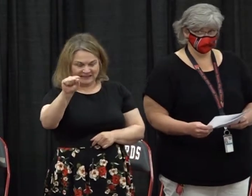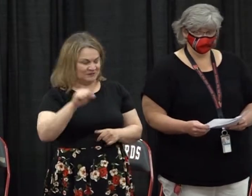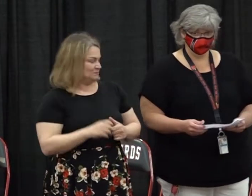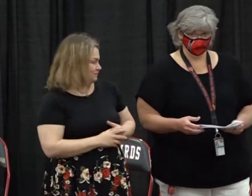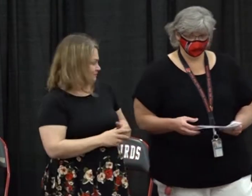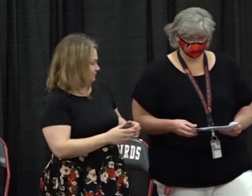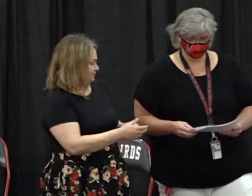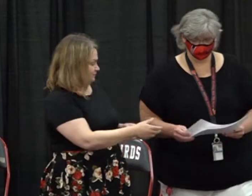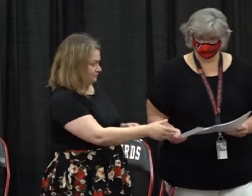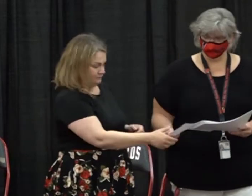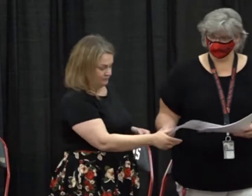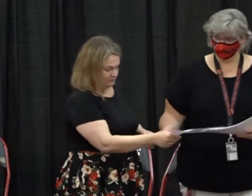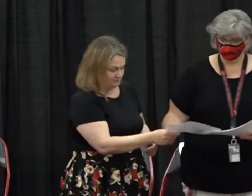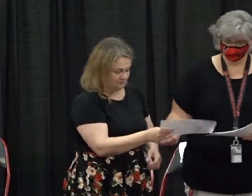First student, Brayden Hodges.